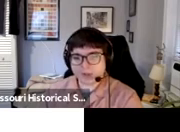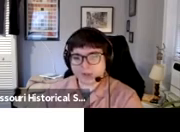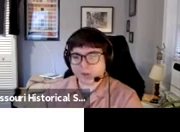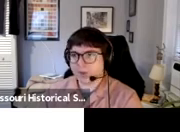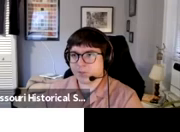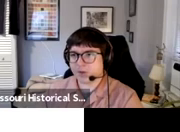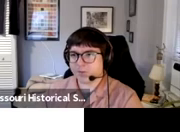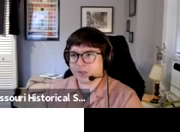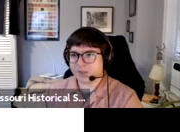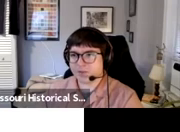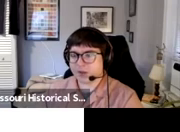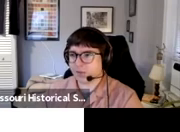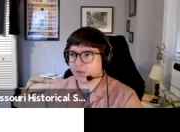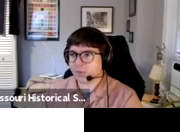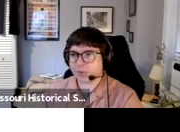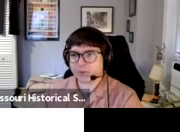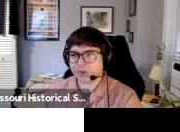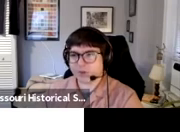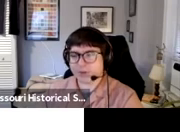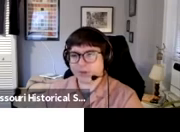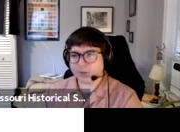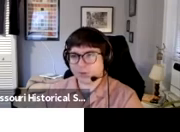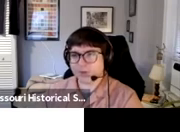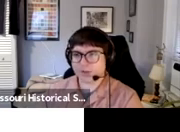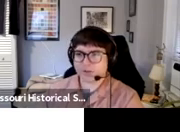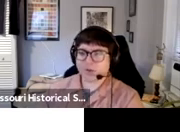was born in the camps. He was not born in the camps, but a